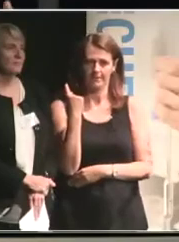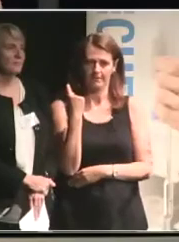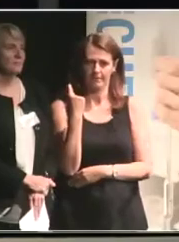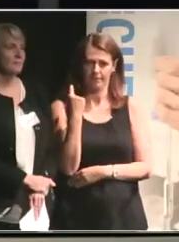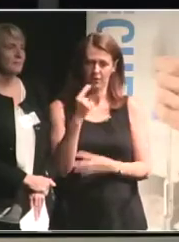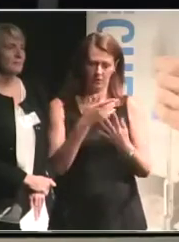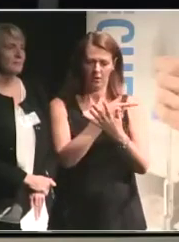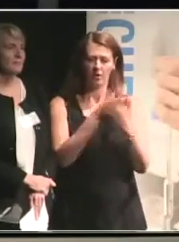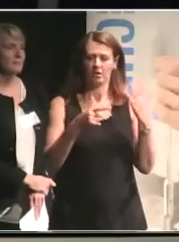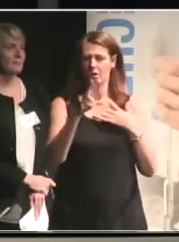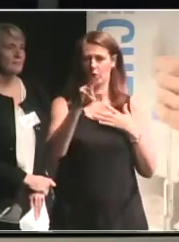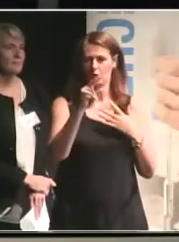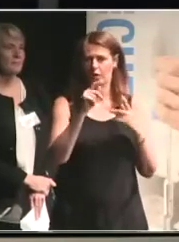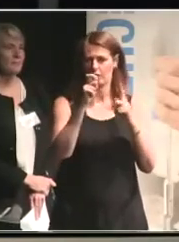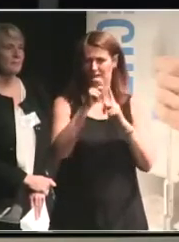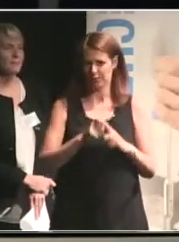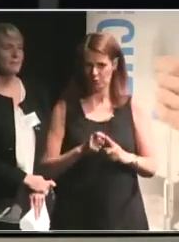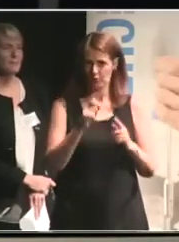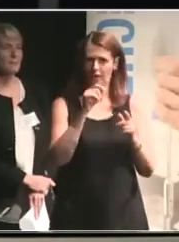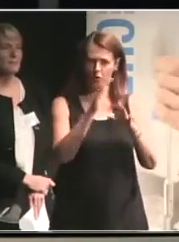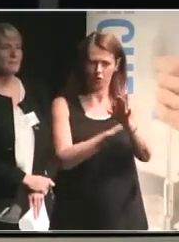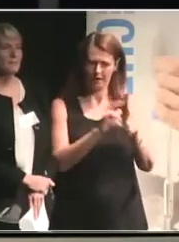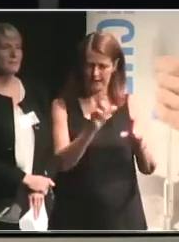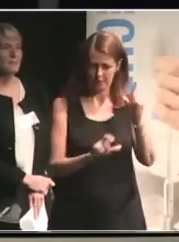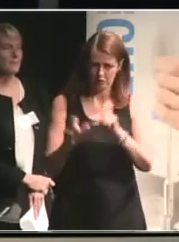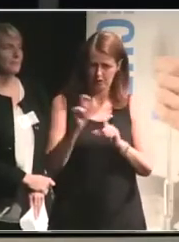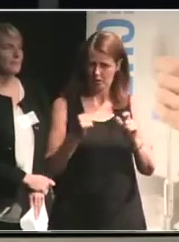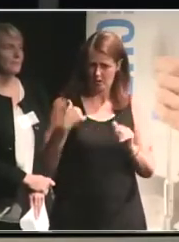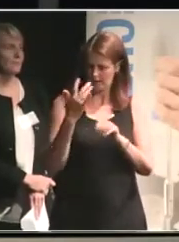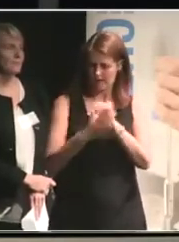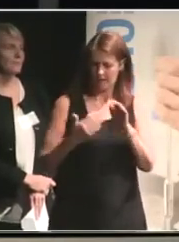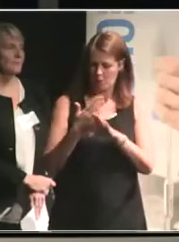principles of green chemistry. I myself personally have never worked on a technology where I’ve been